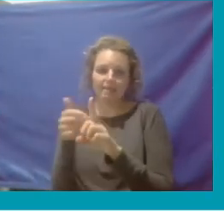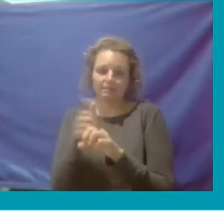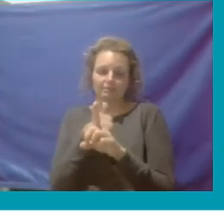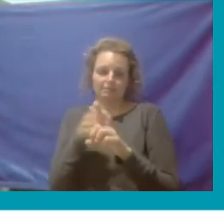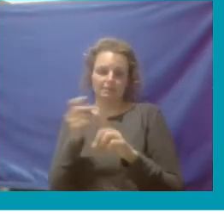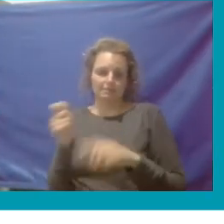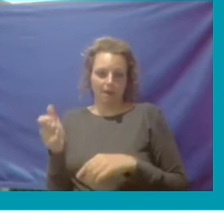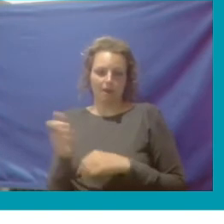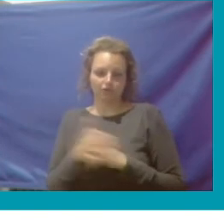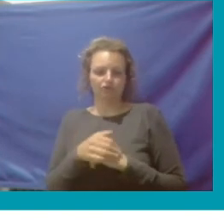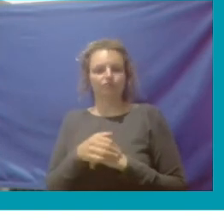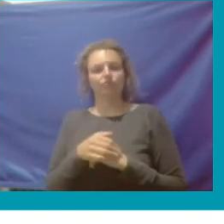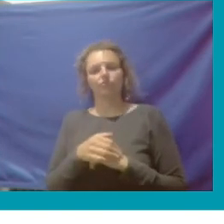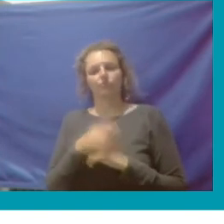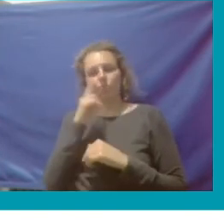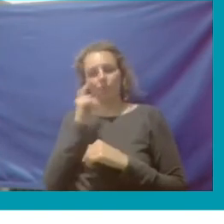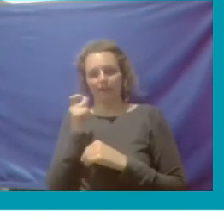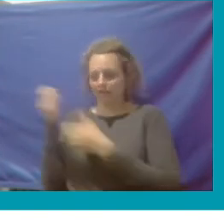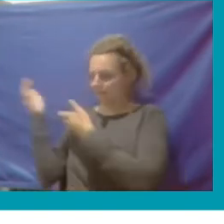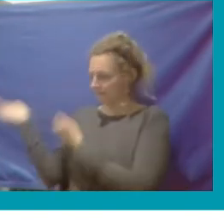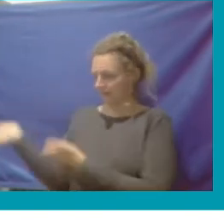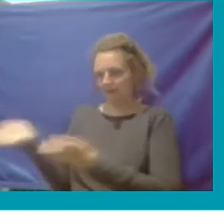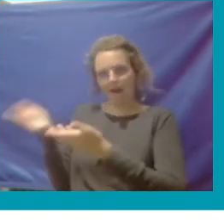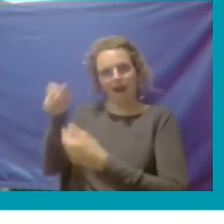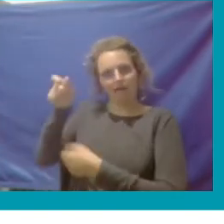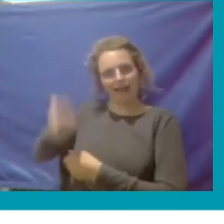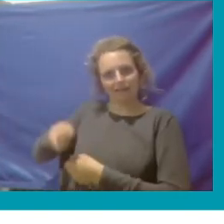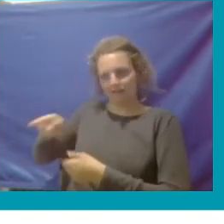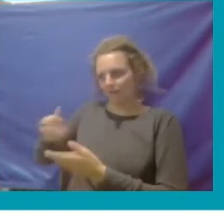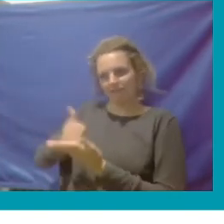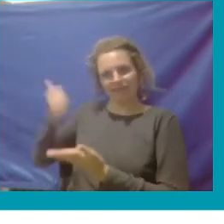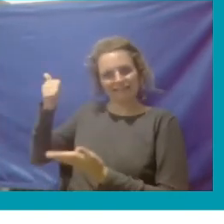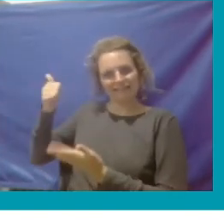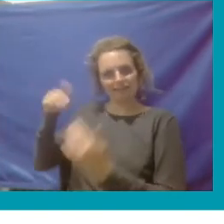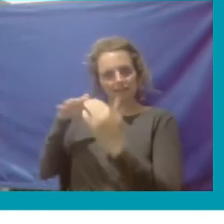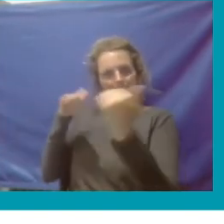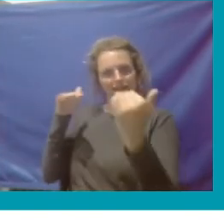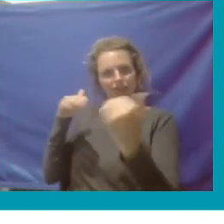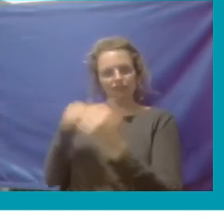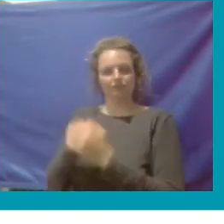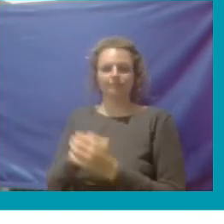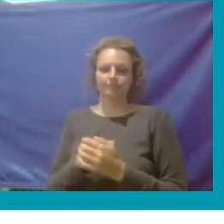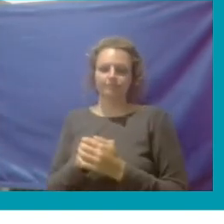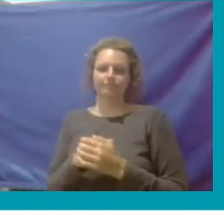and that's that's where we should be, really. I mean, you know disabled candidates. We call them premium candidates.